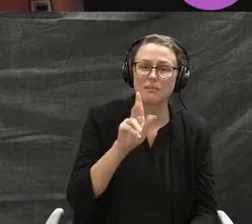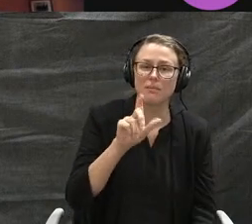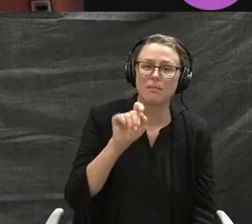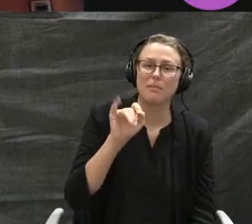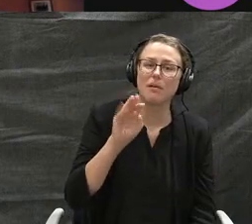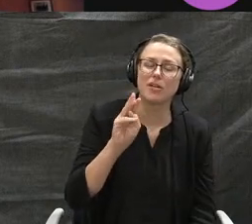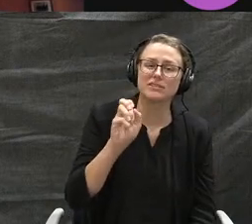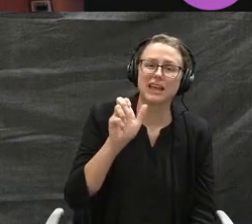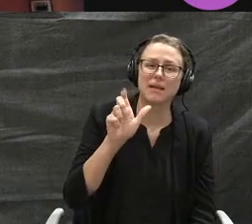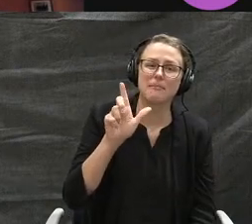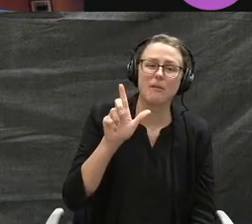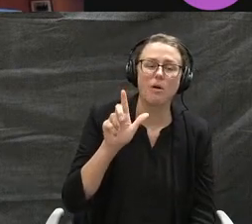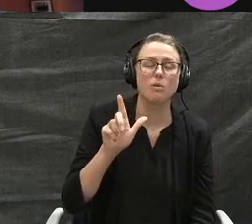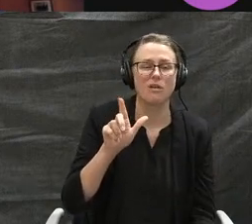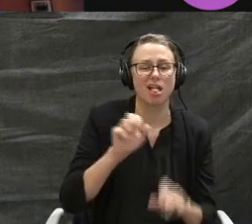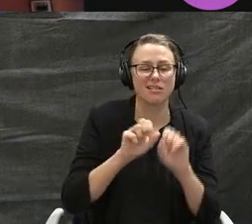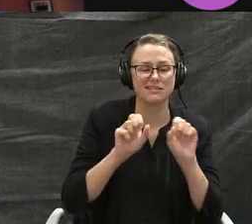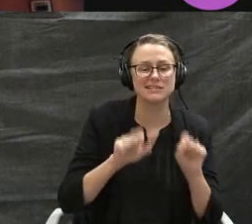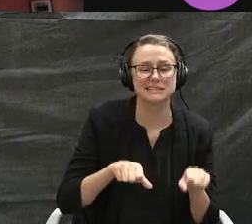of the economic system which is in its sixth year.